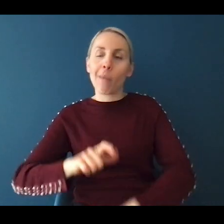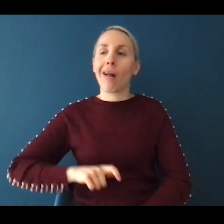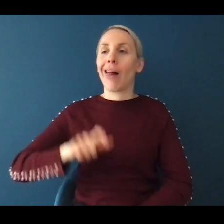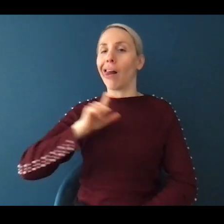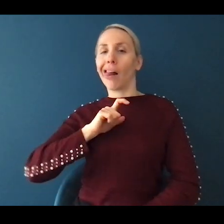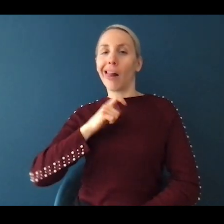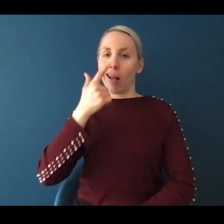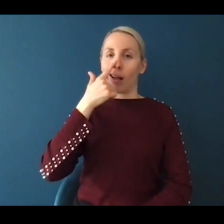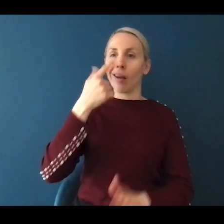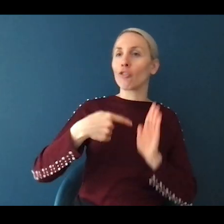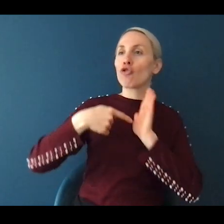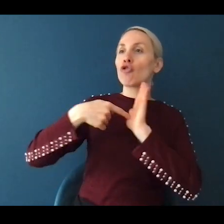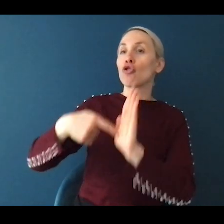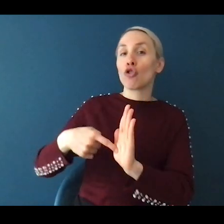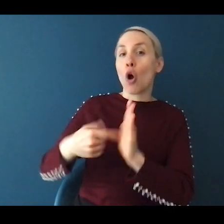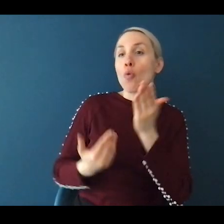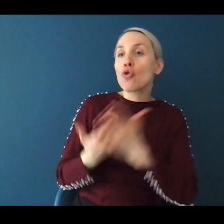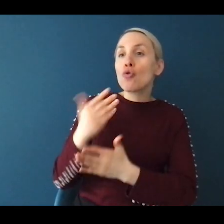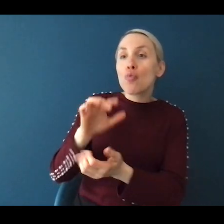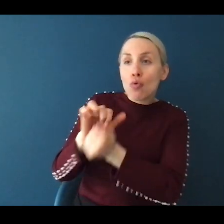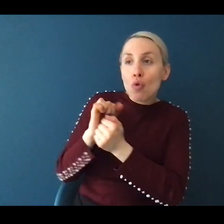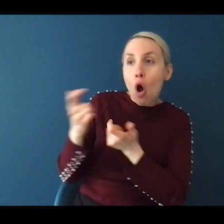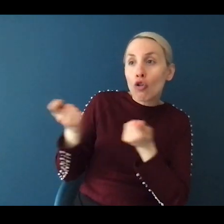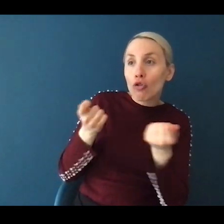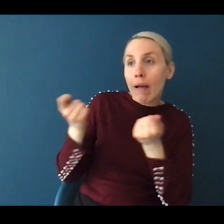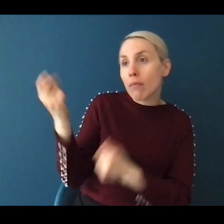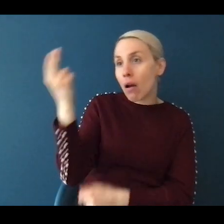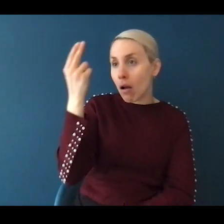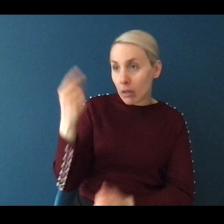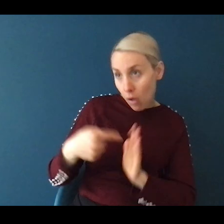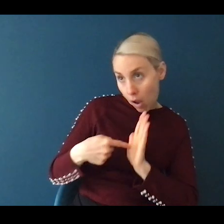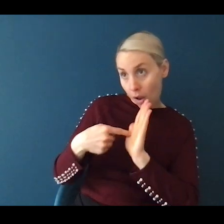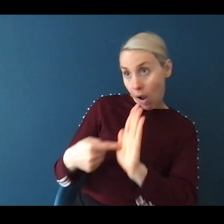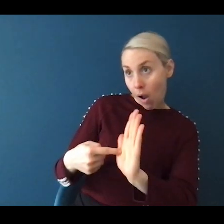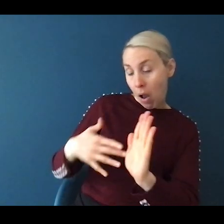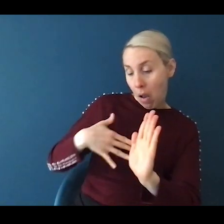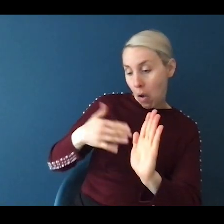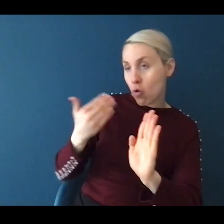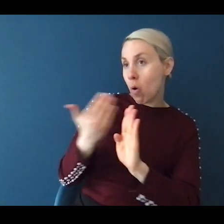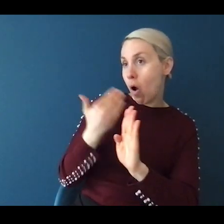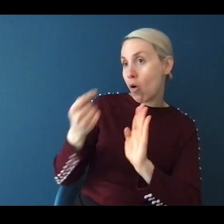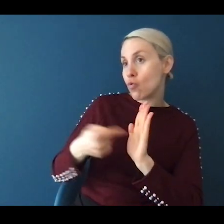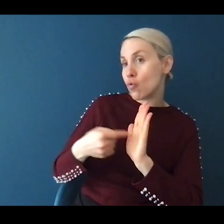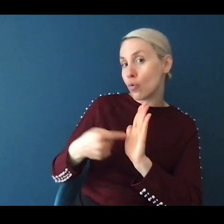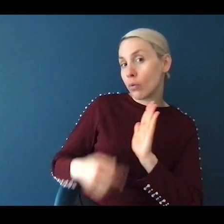work with more confidence to editors or curators that I had met either through the exhibitions